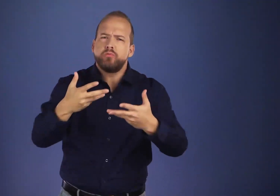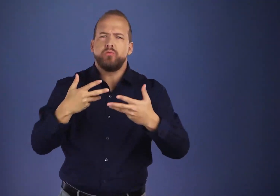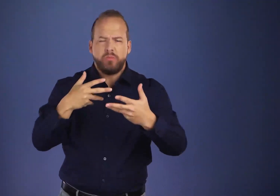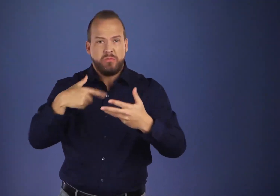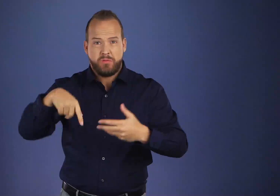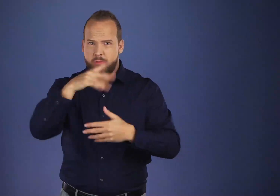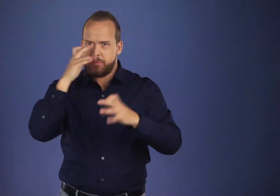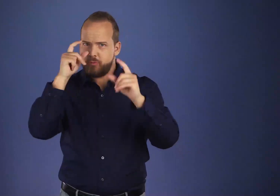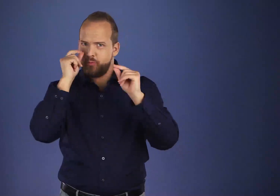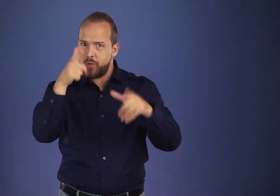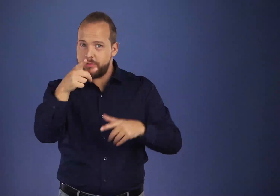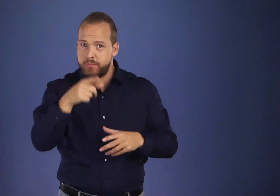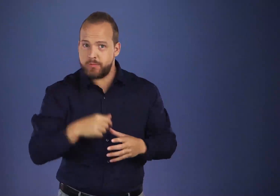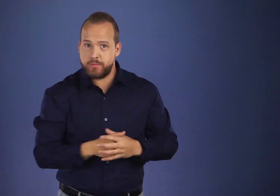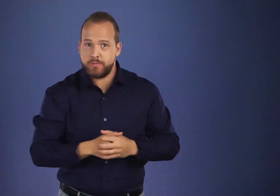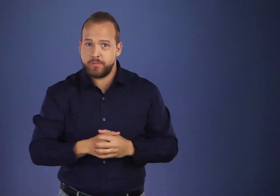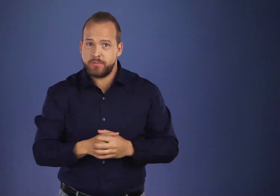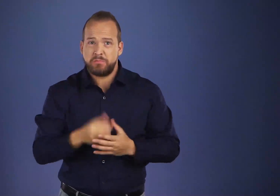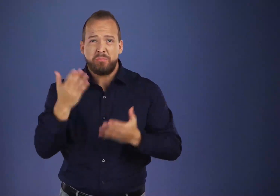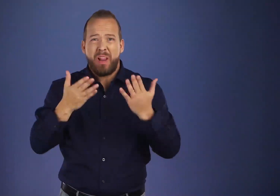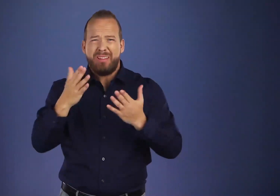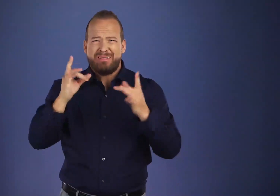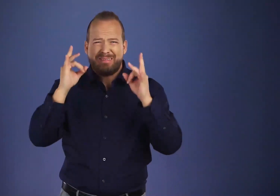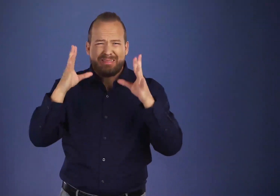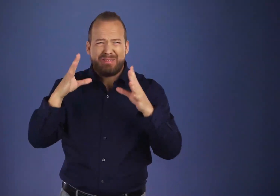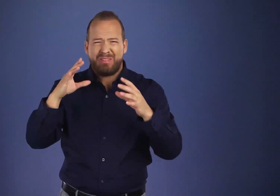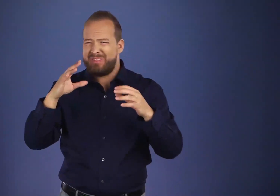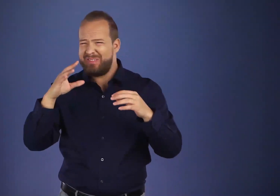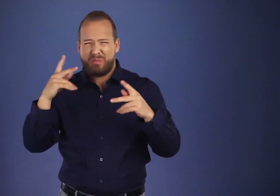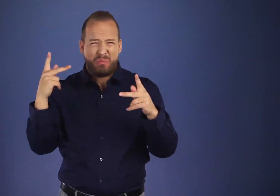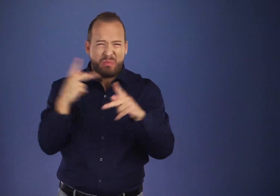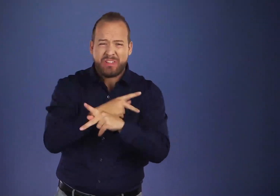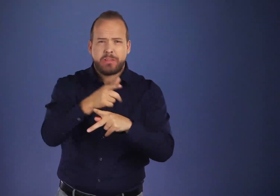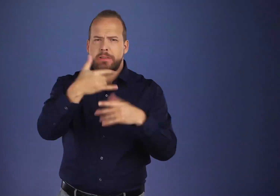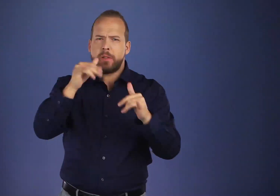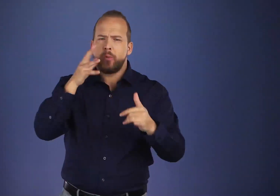Even our severest and most justified critics will frequently meet us